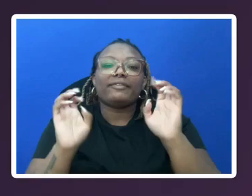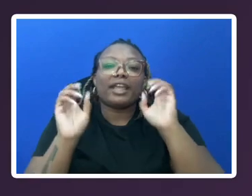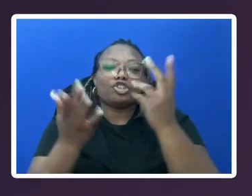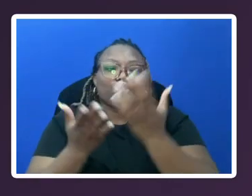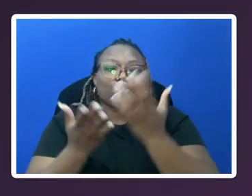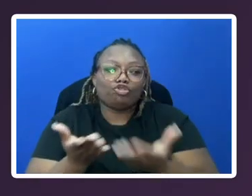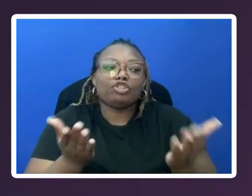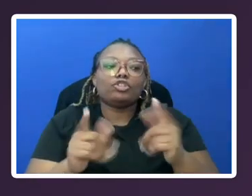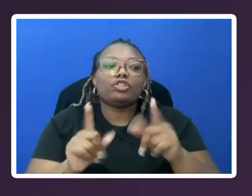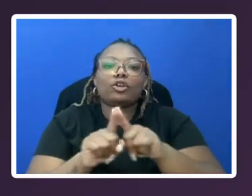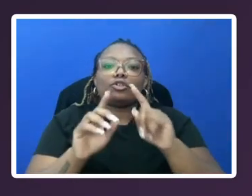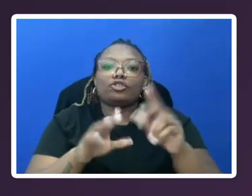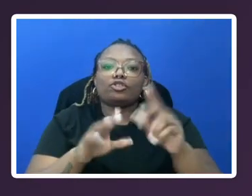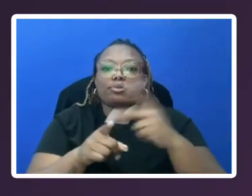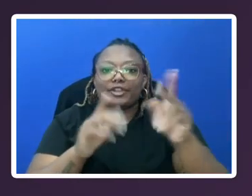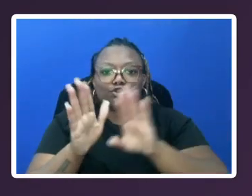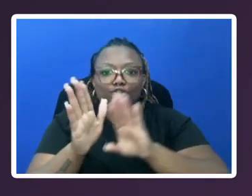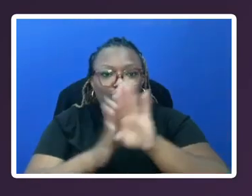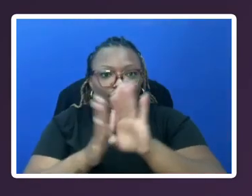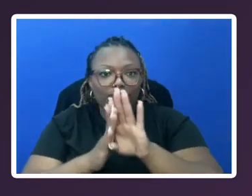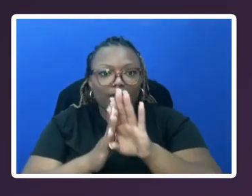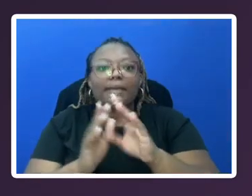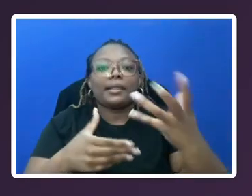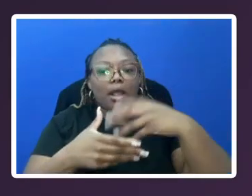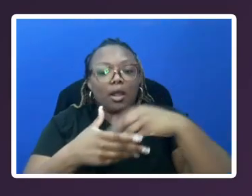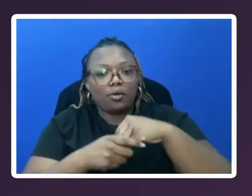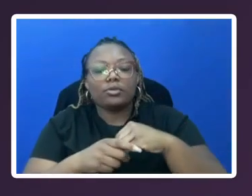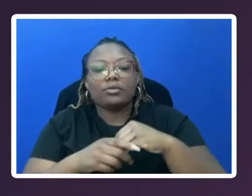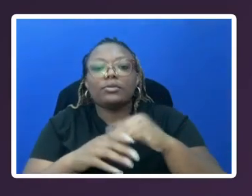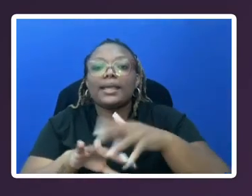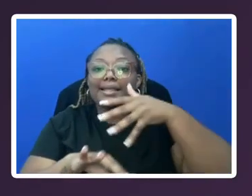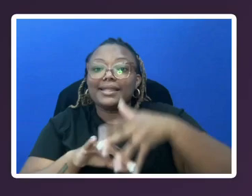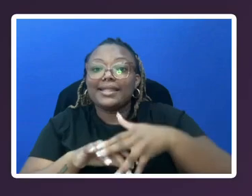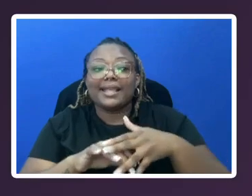development that incorporate Native narratives, more comprehensive histories,